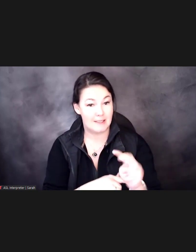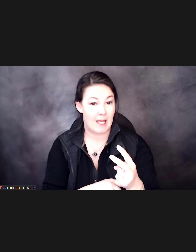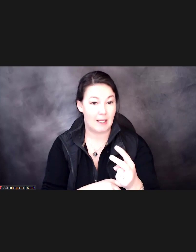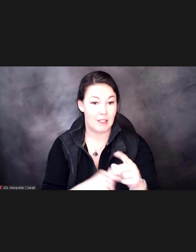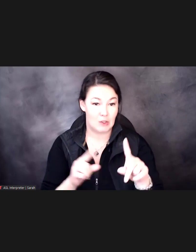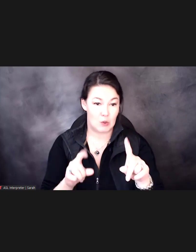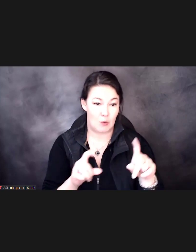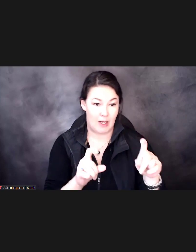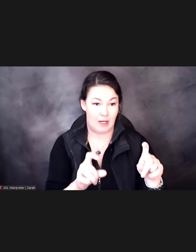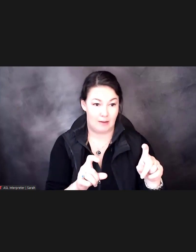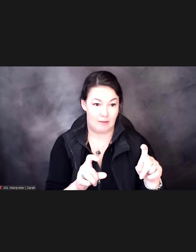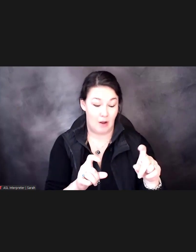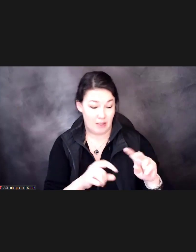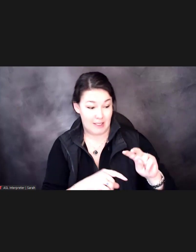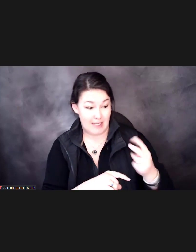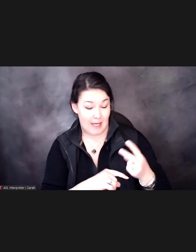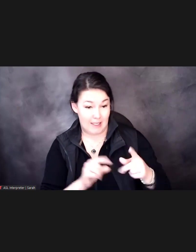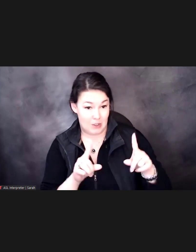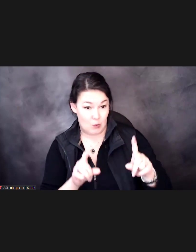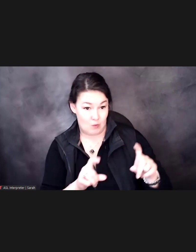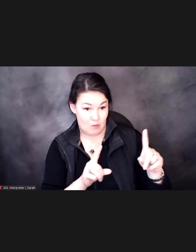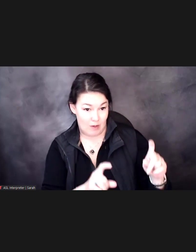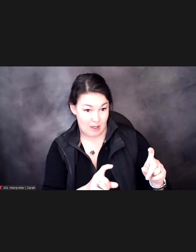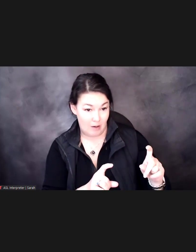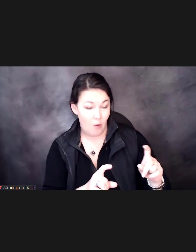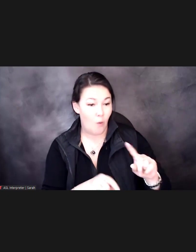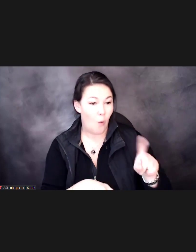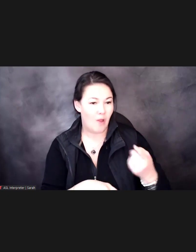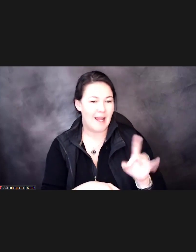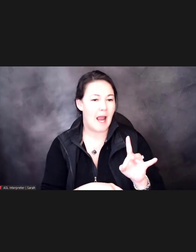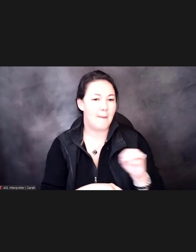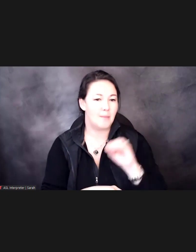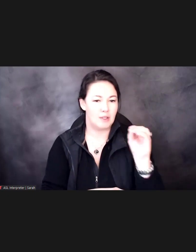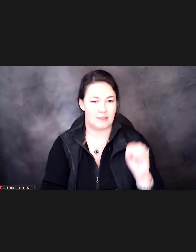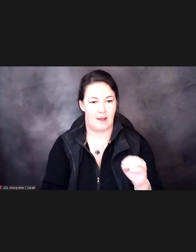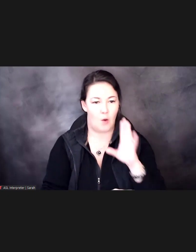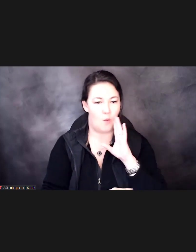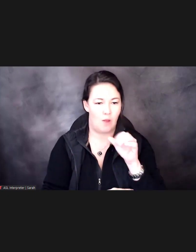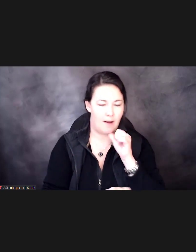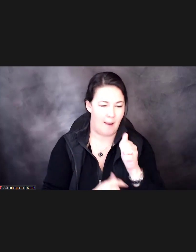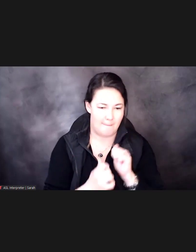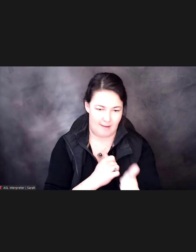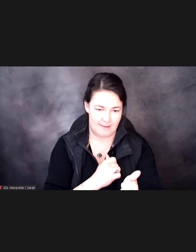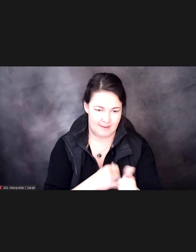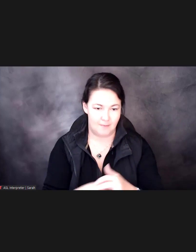second screening, only about 8 percent will not pass the second